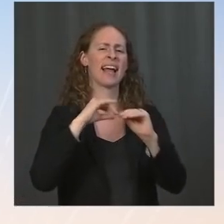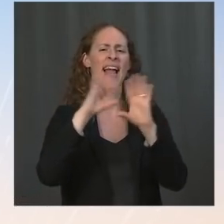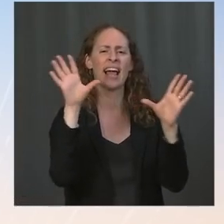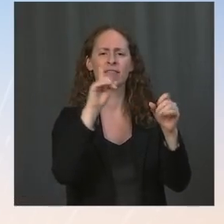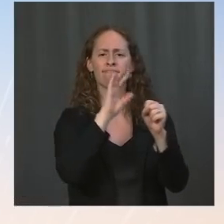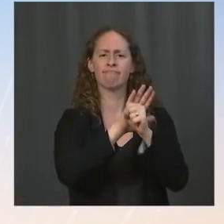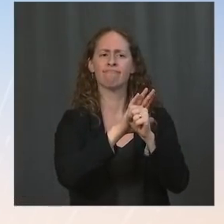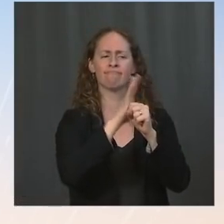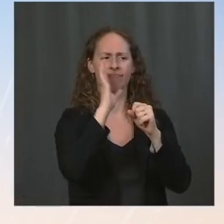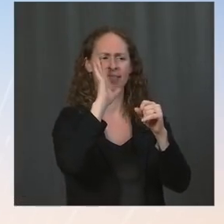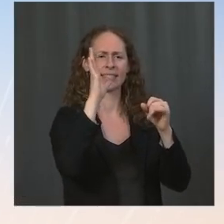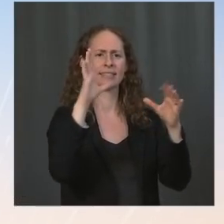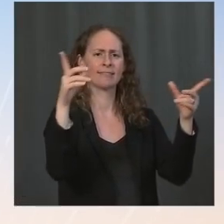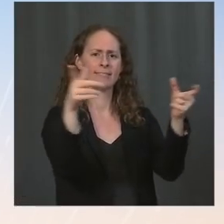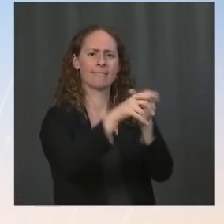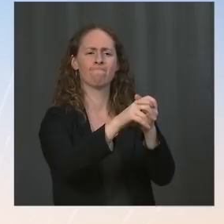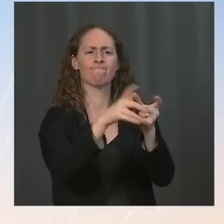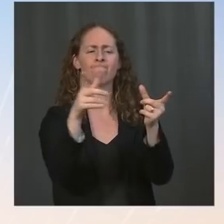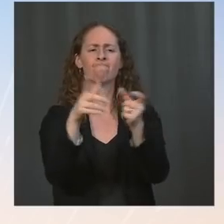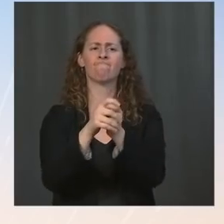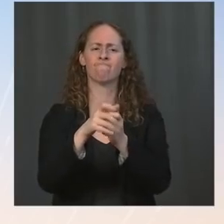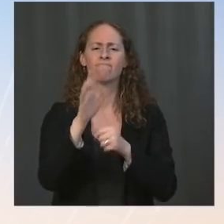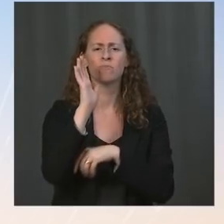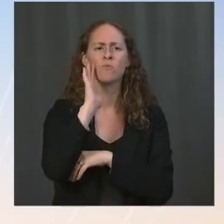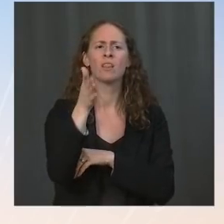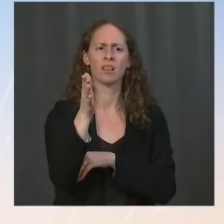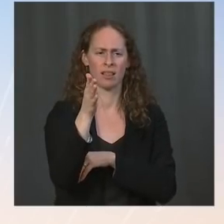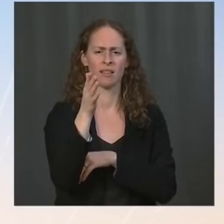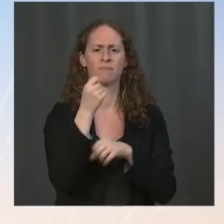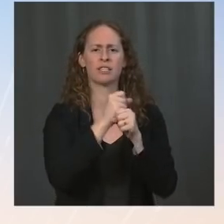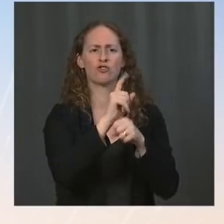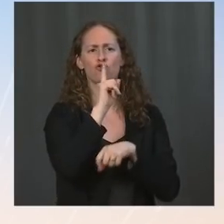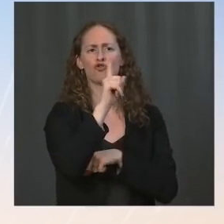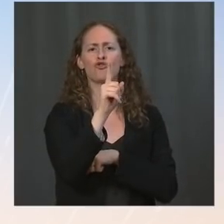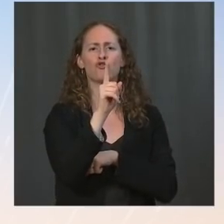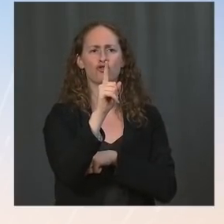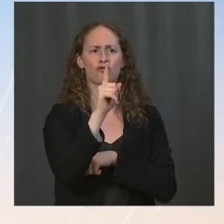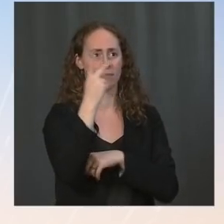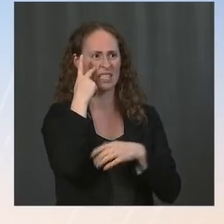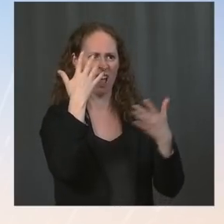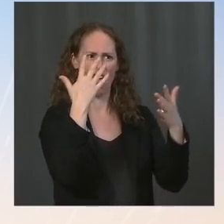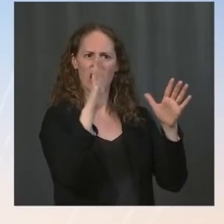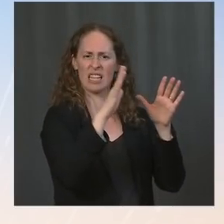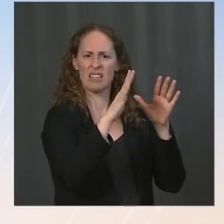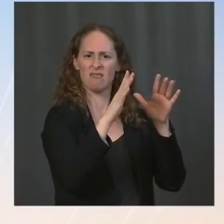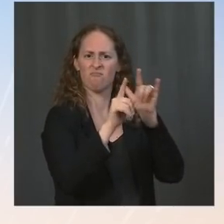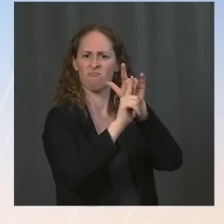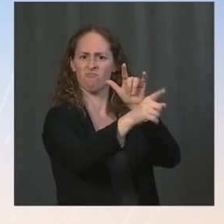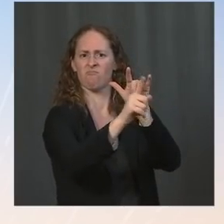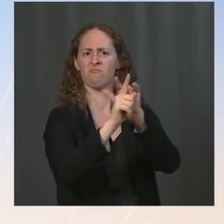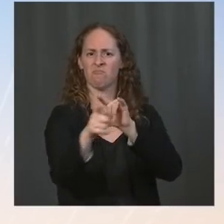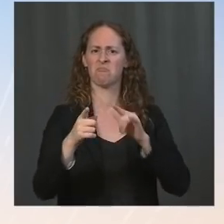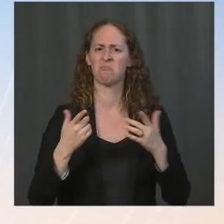and the actions that CENTCOM have announced show that he's going to deliver on that promise. Go ahead. The Press: Is there any concern or disappointment here